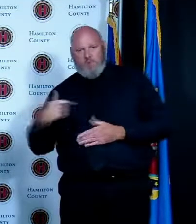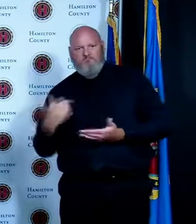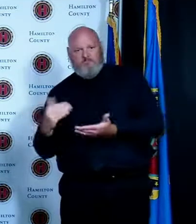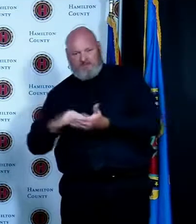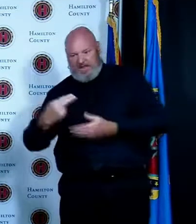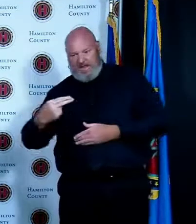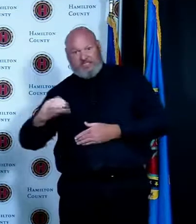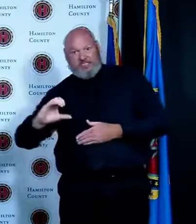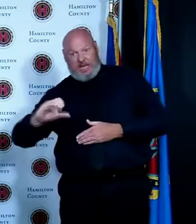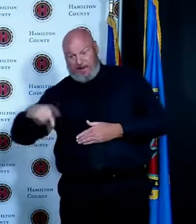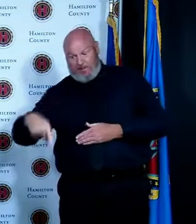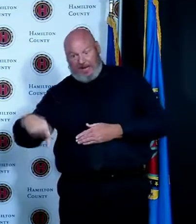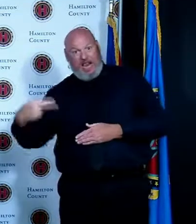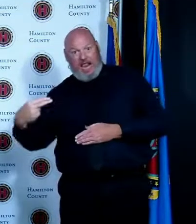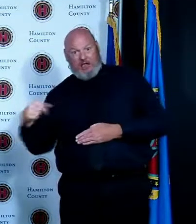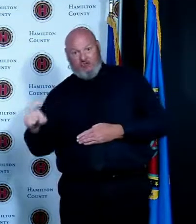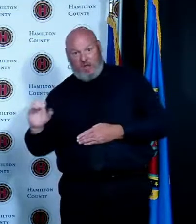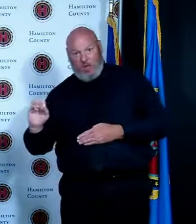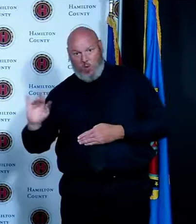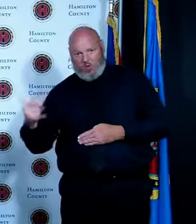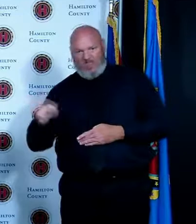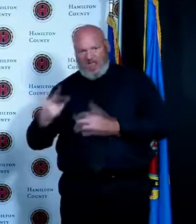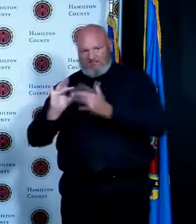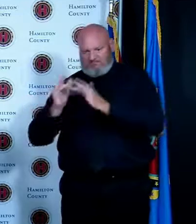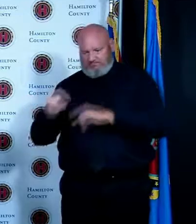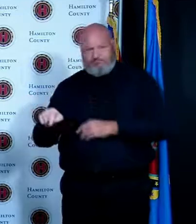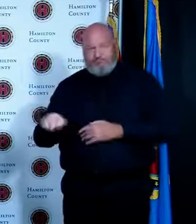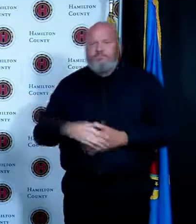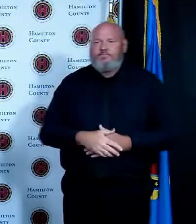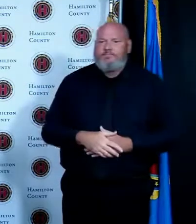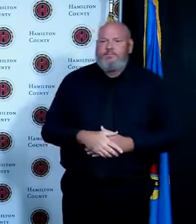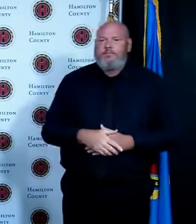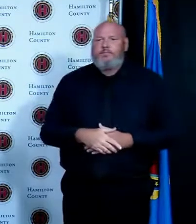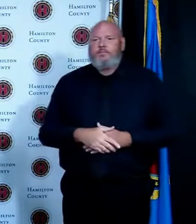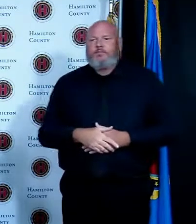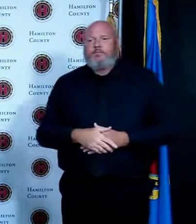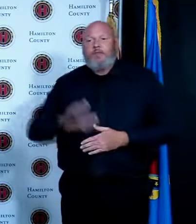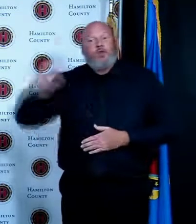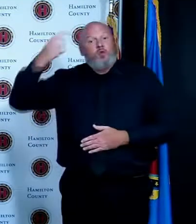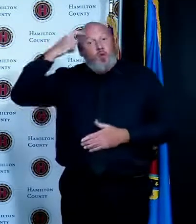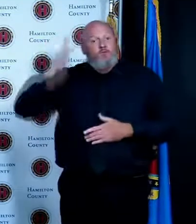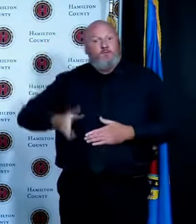the Governor announced on June 19th we have casinos racinos amusement parks